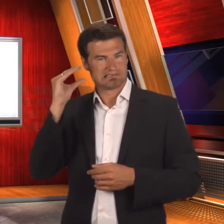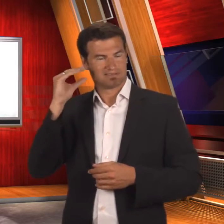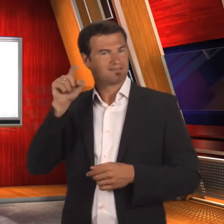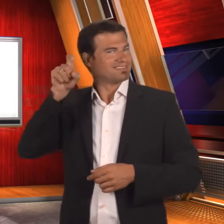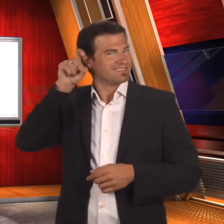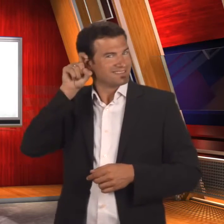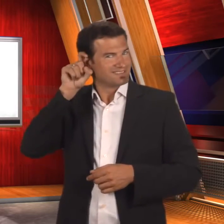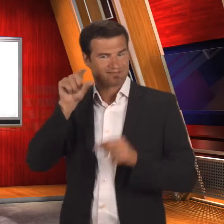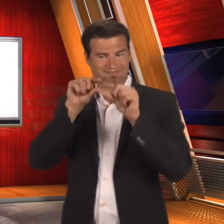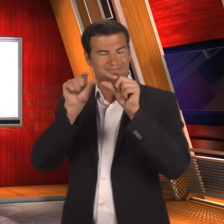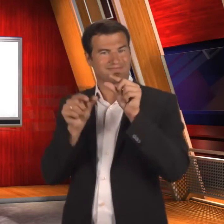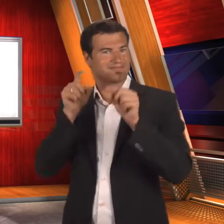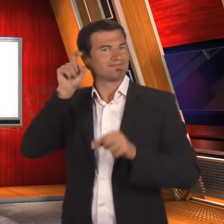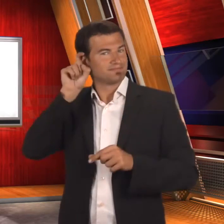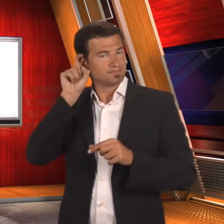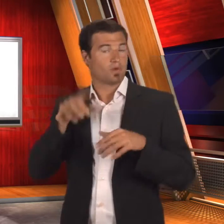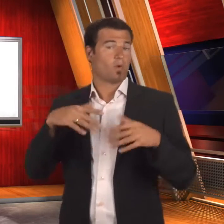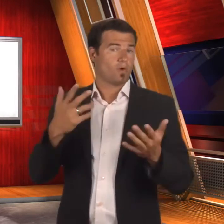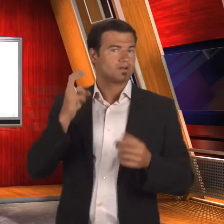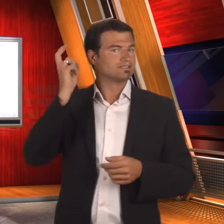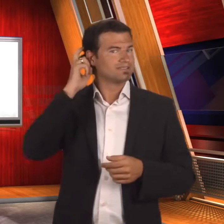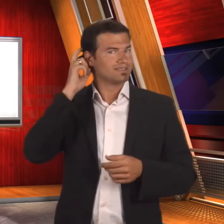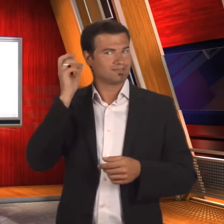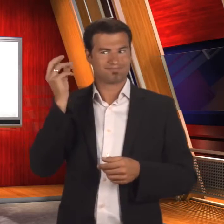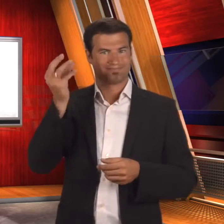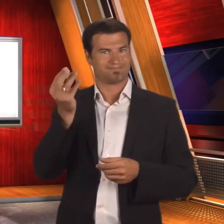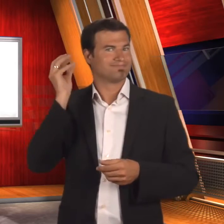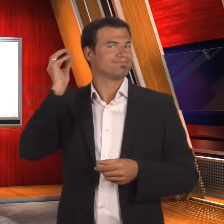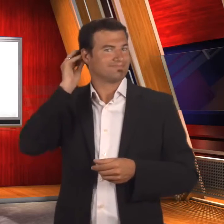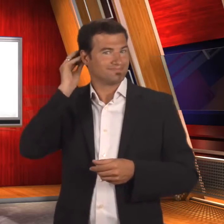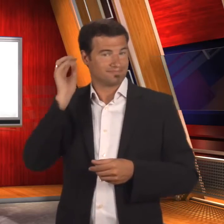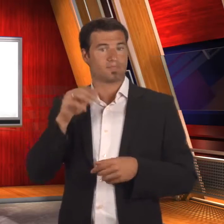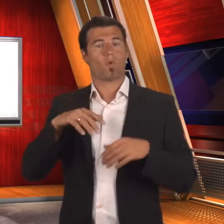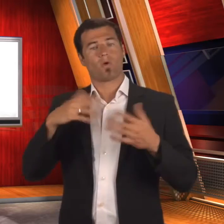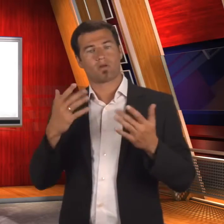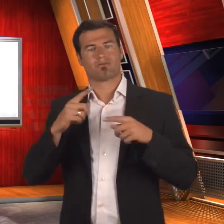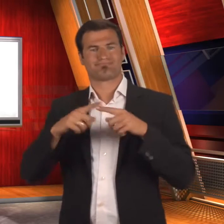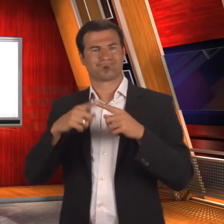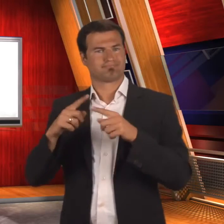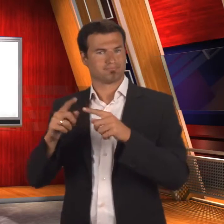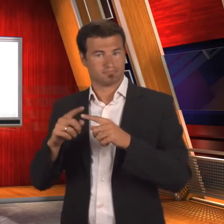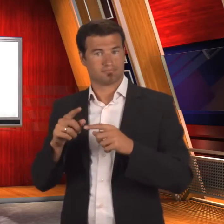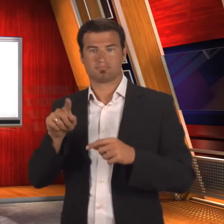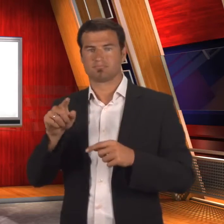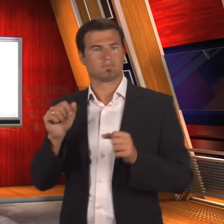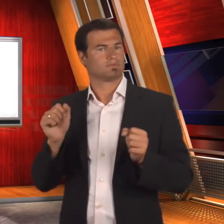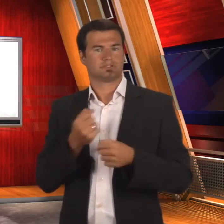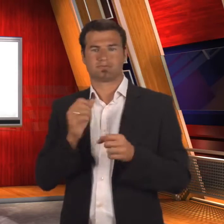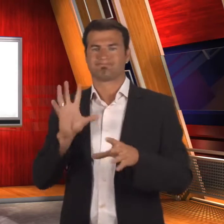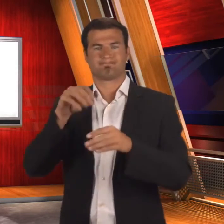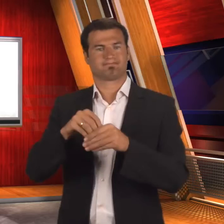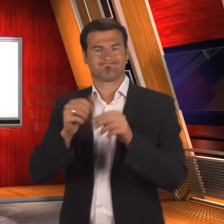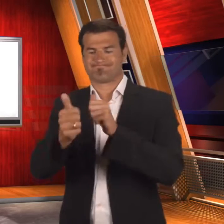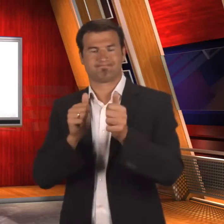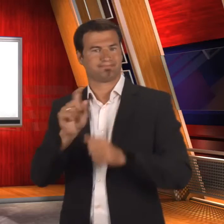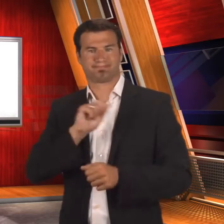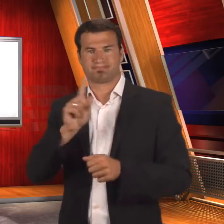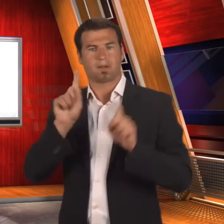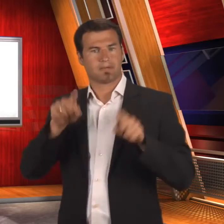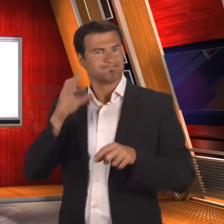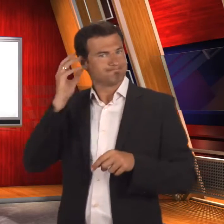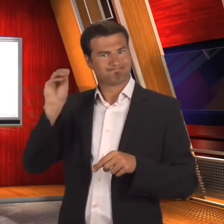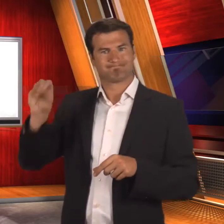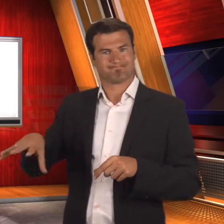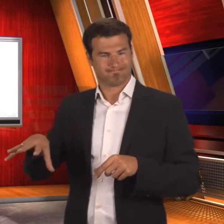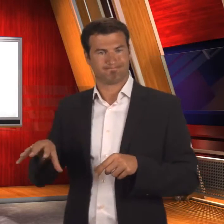Hearing aids, cochlear implants and any other assistive